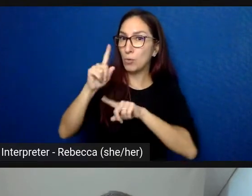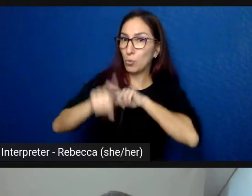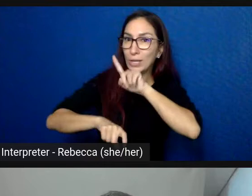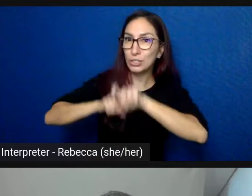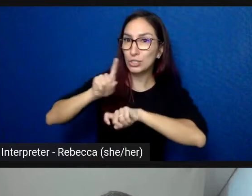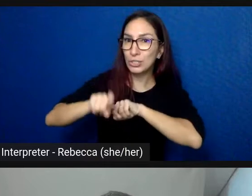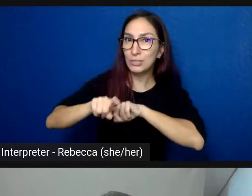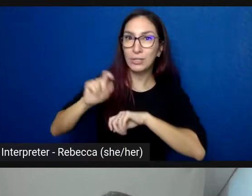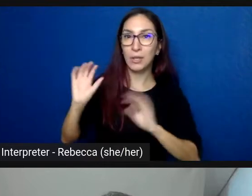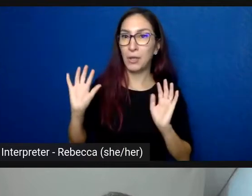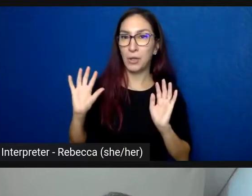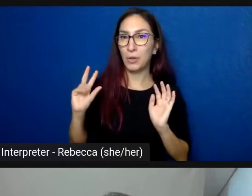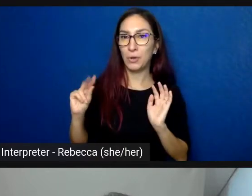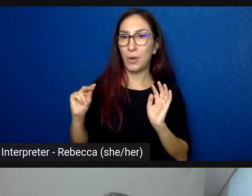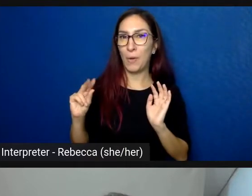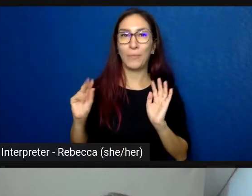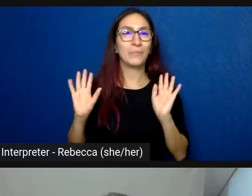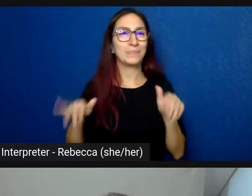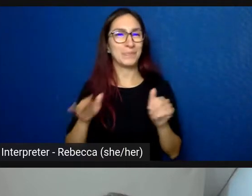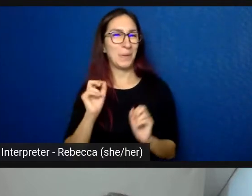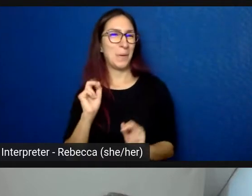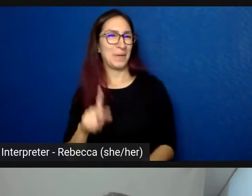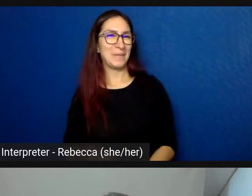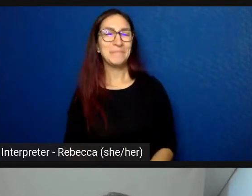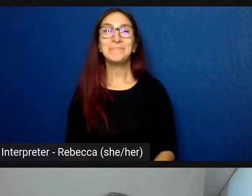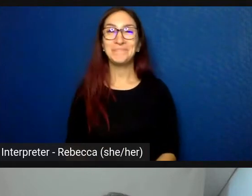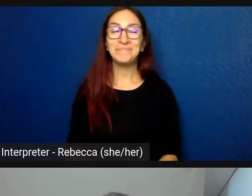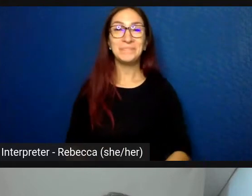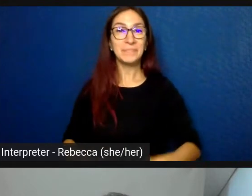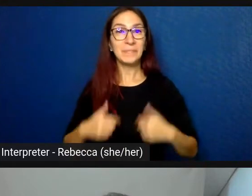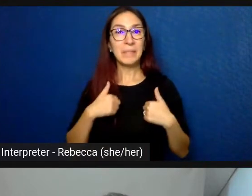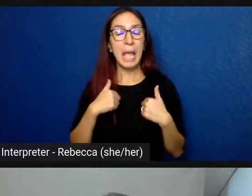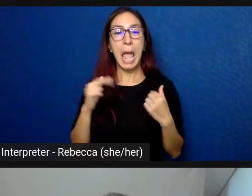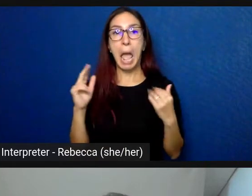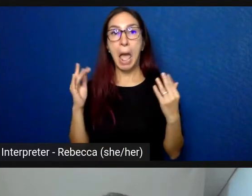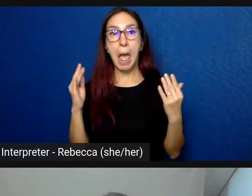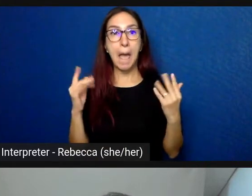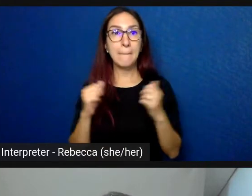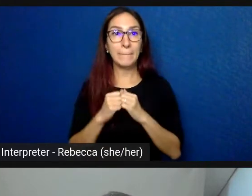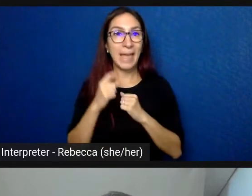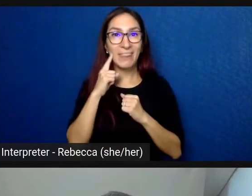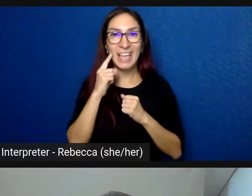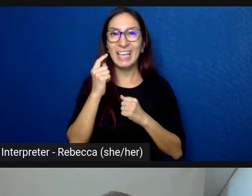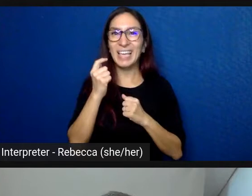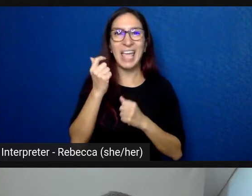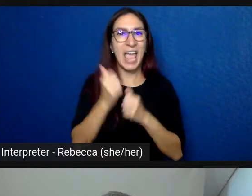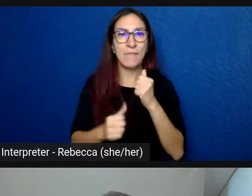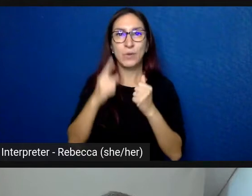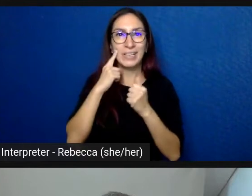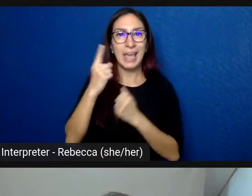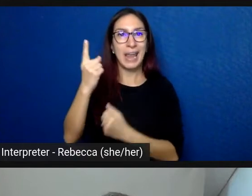No? Okay. I think people can ask questions at the end of the session.